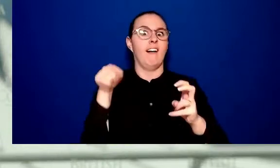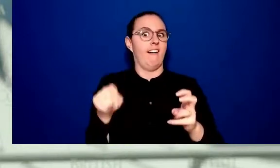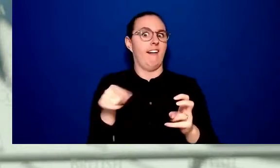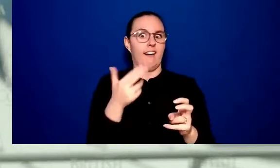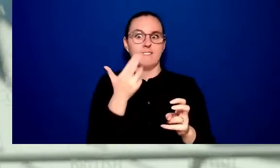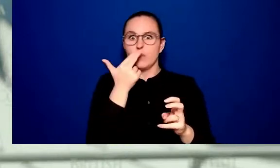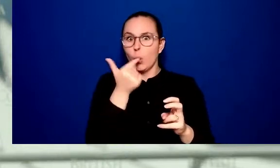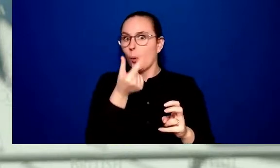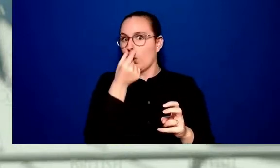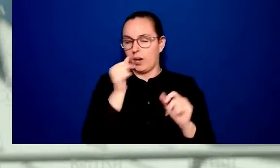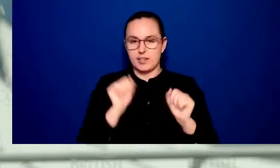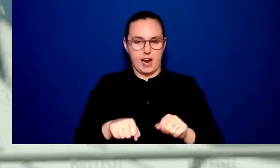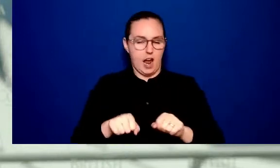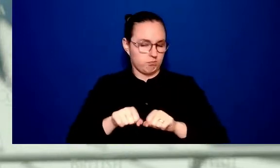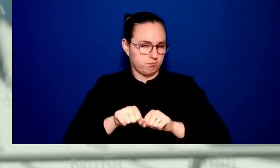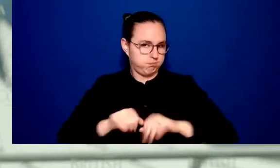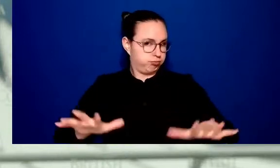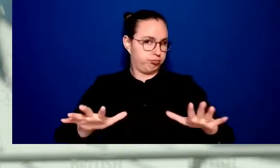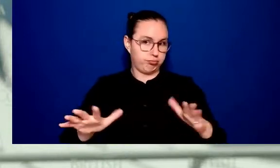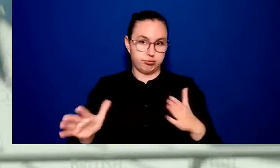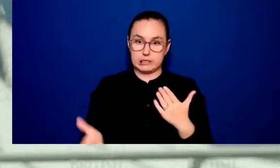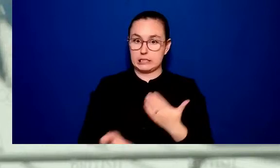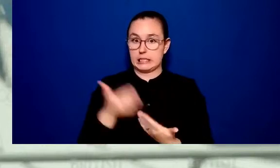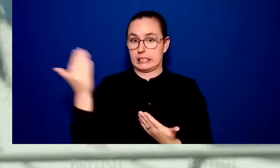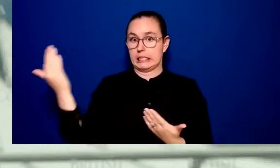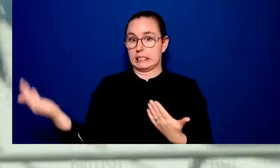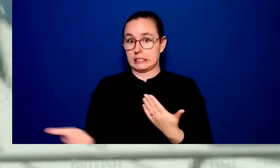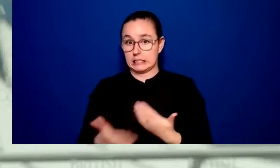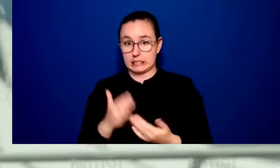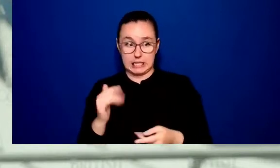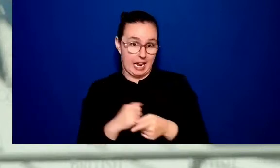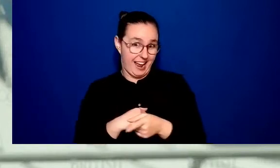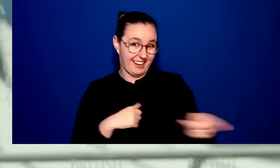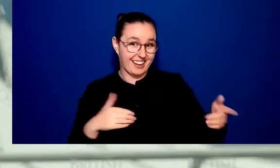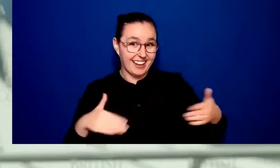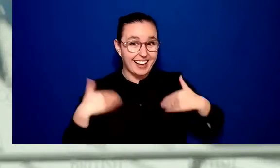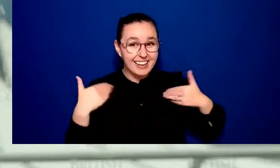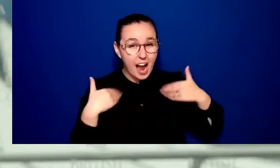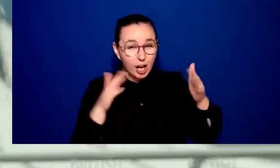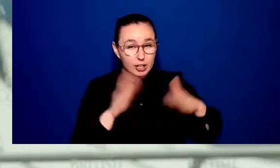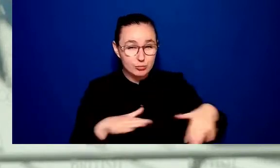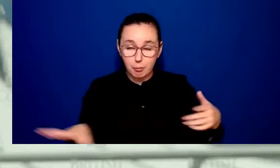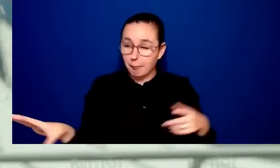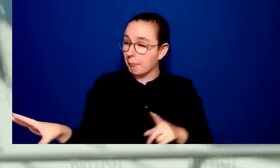really easily amongst younger Children. It can cause severe